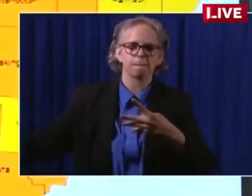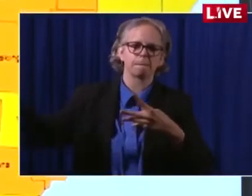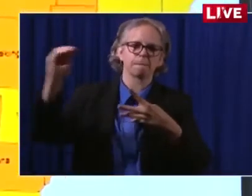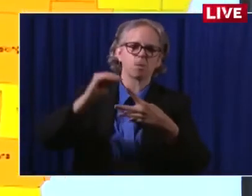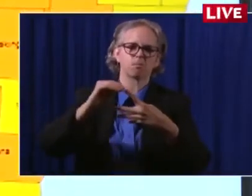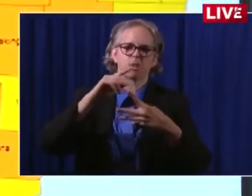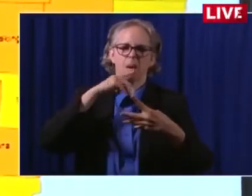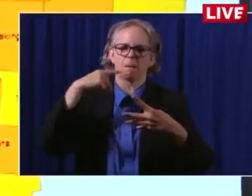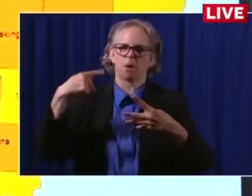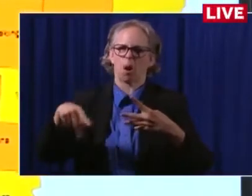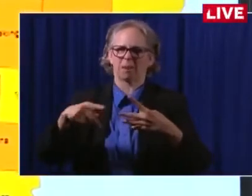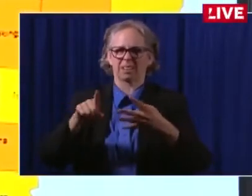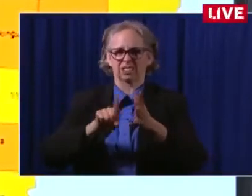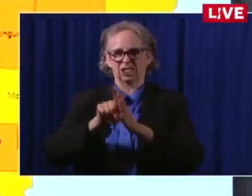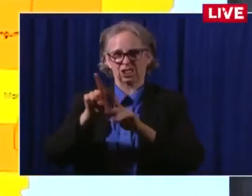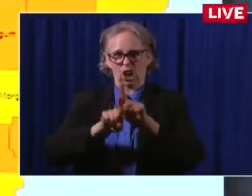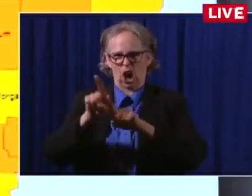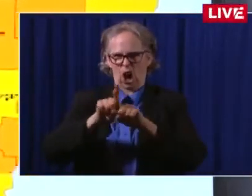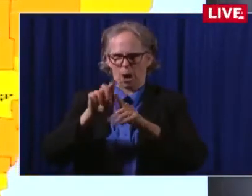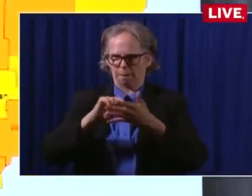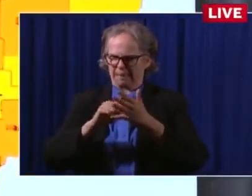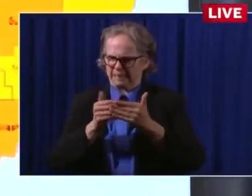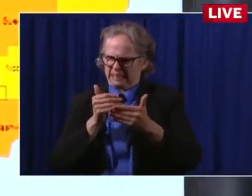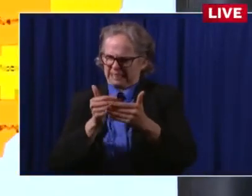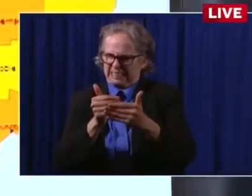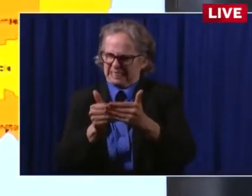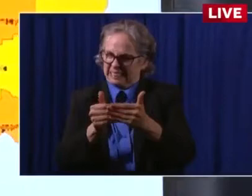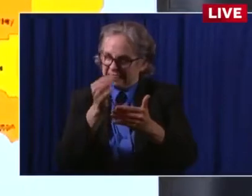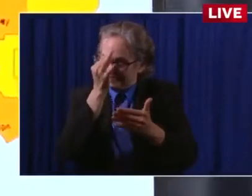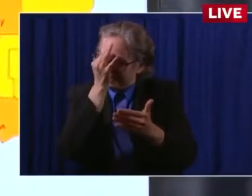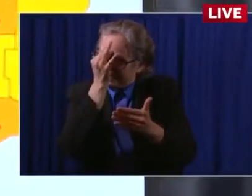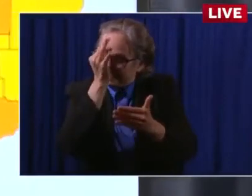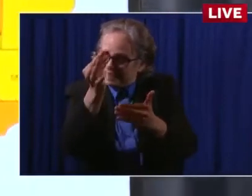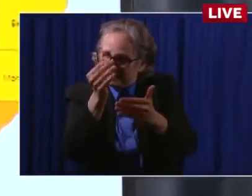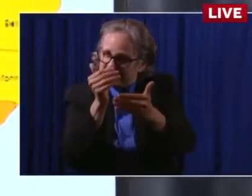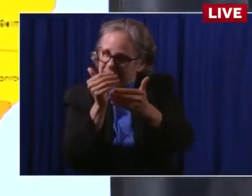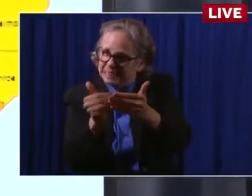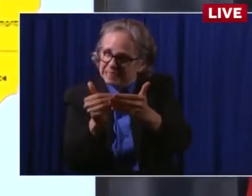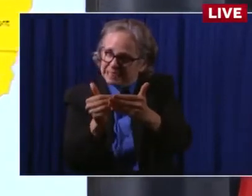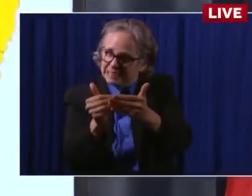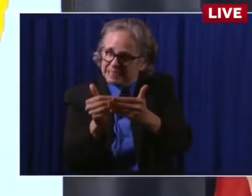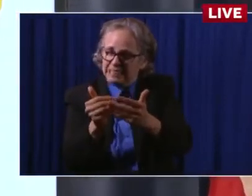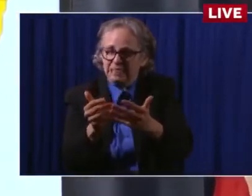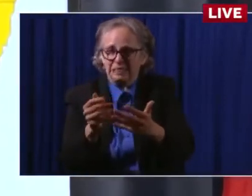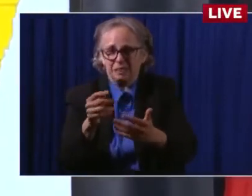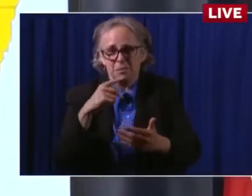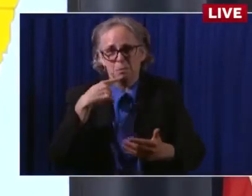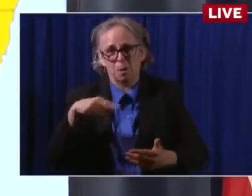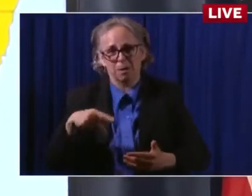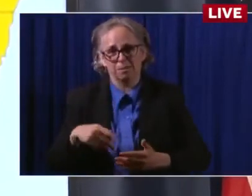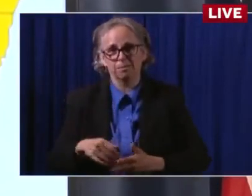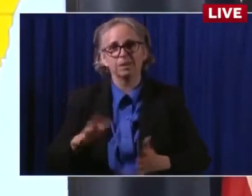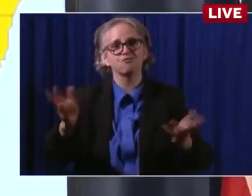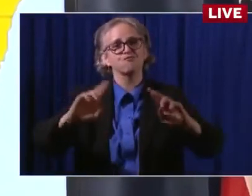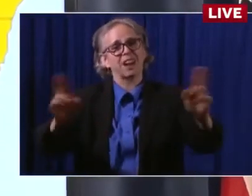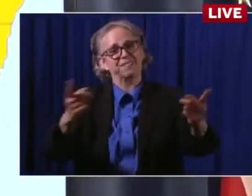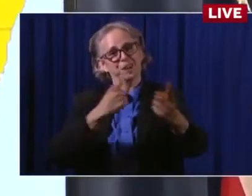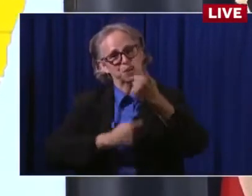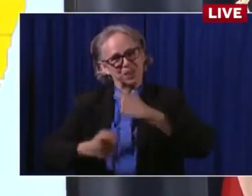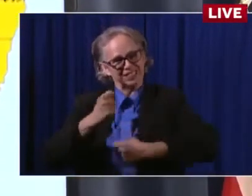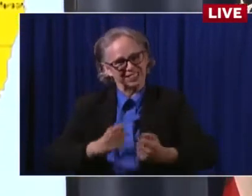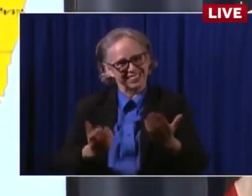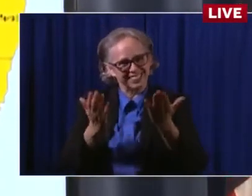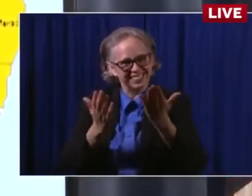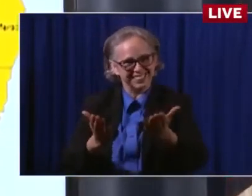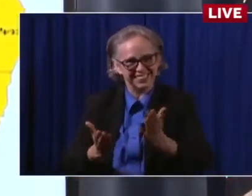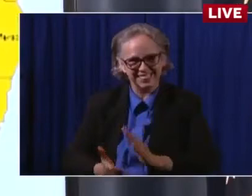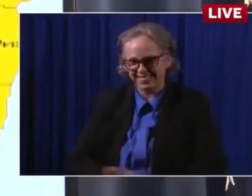UNTIL THEY DO TWO WEEKS, SO WE PUT A STAR THERE THAT DESIGNATES THEY ARE ON THAT KIND OF WATCHLIST.